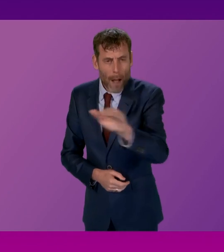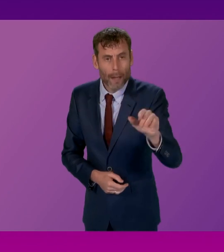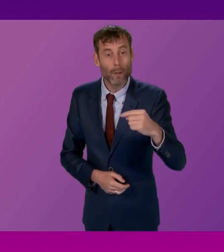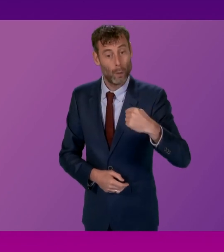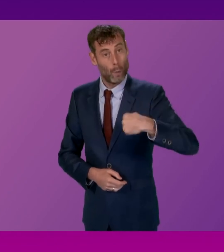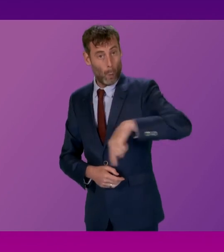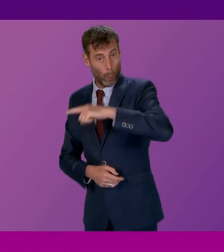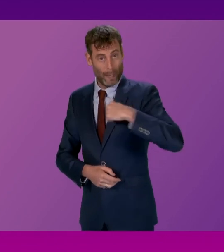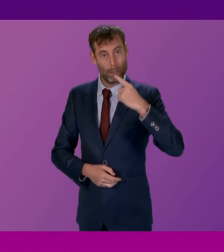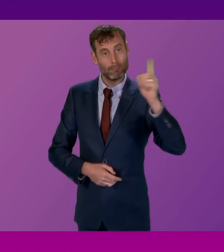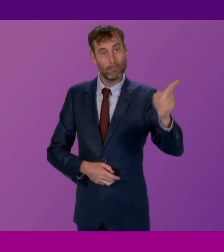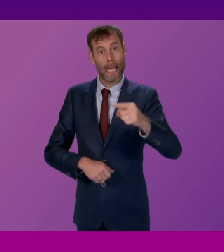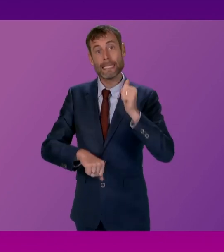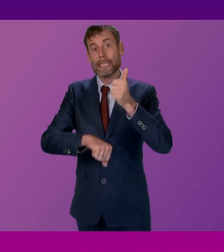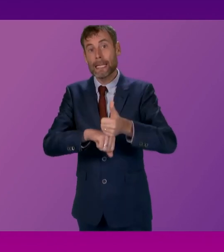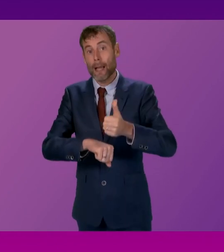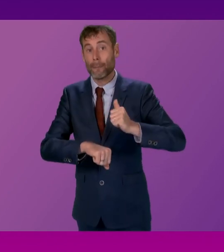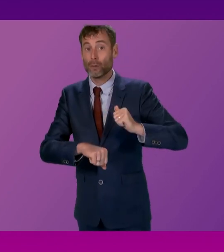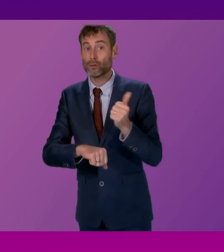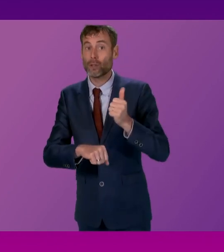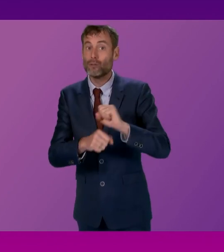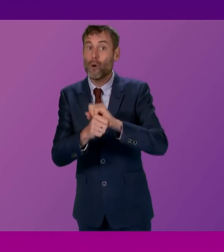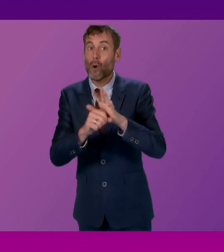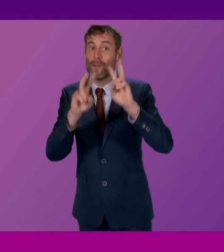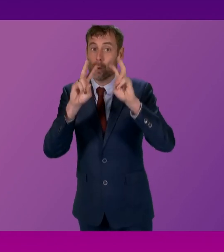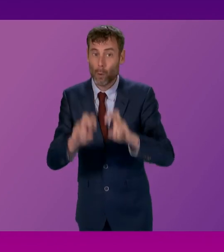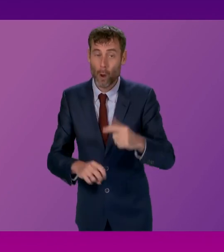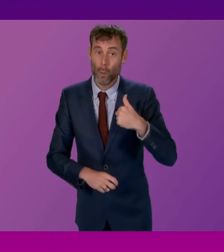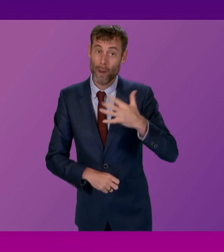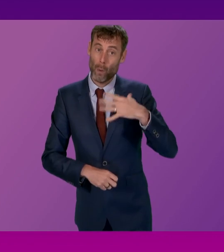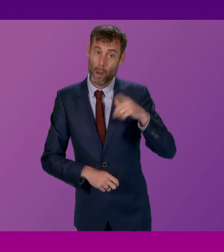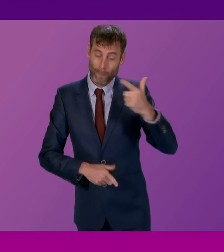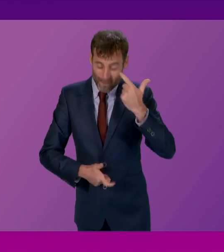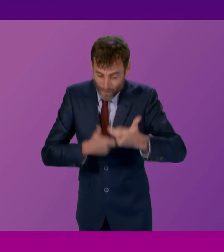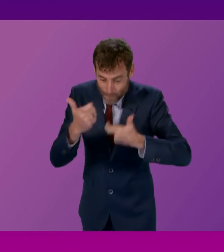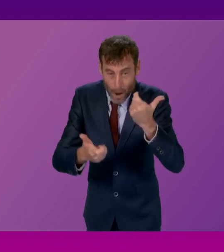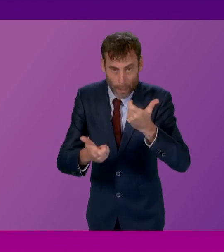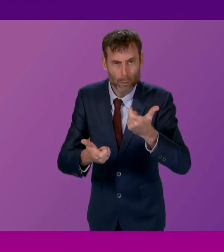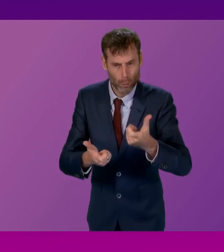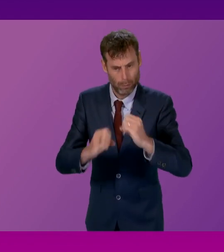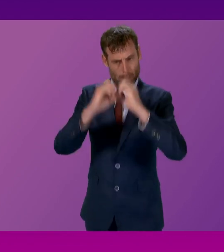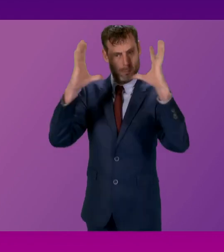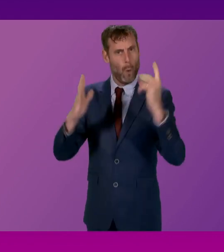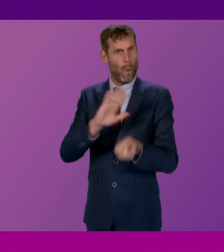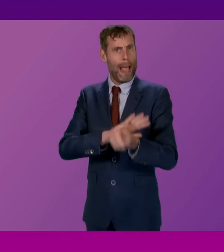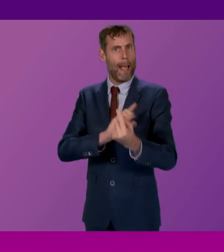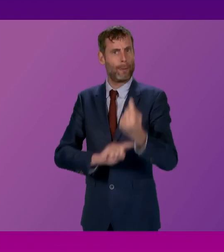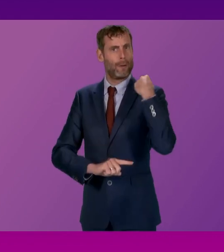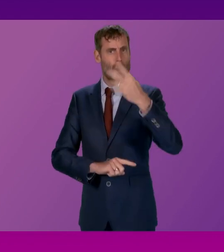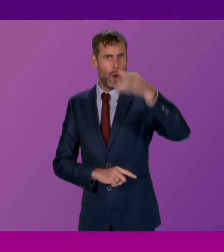to the truth of the matter. That is why, as part of its terms of reference, the inquiry will examine the issue of the